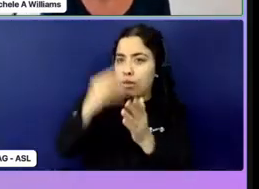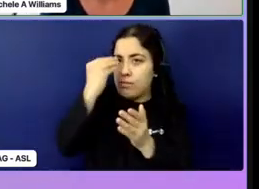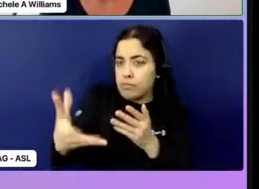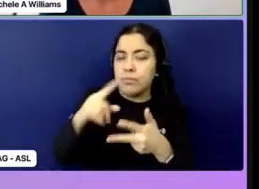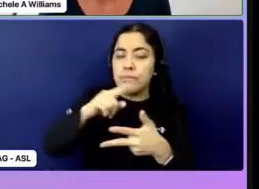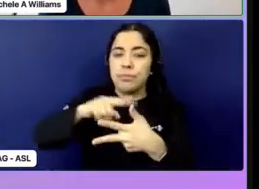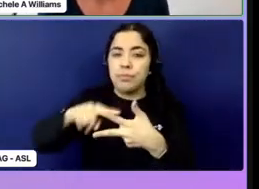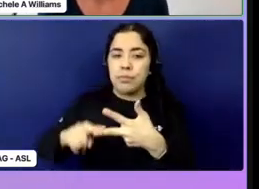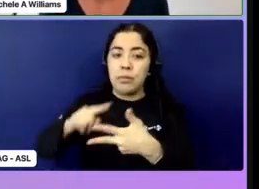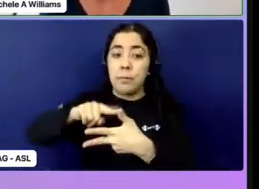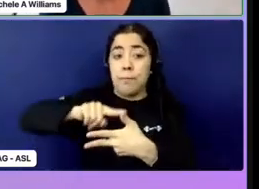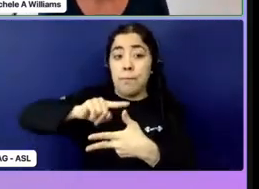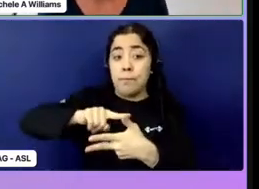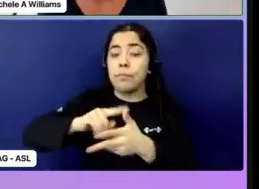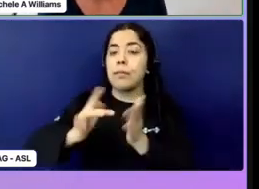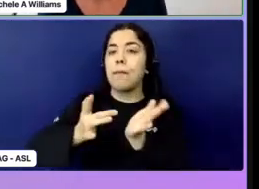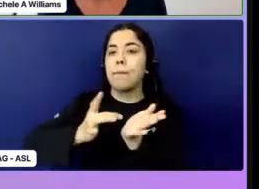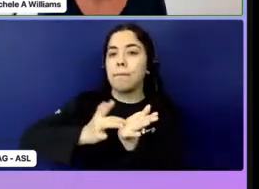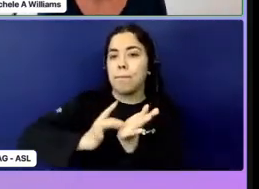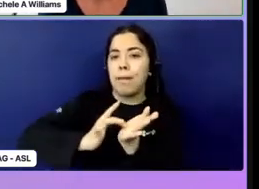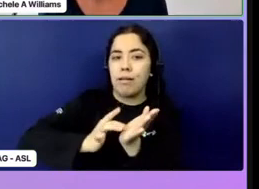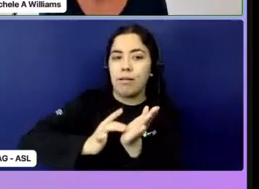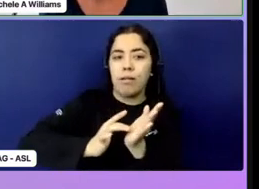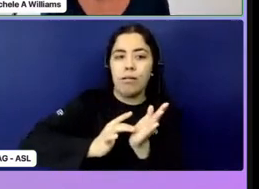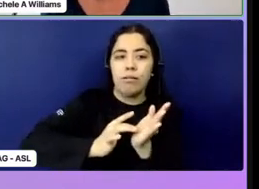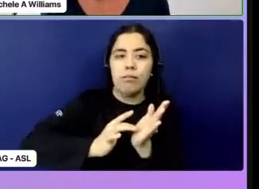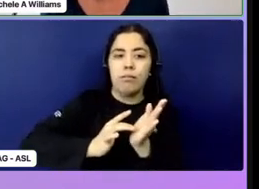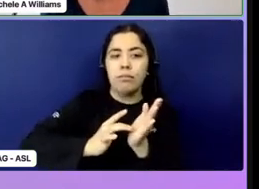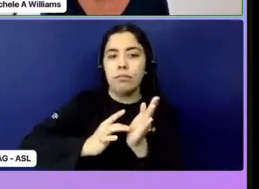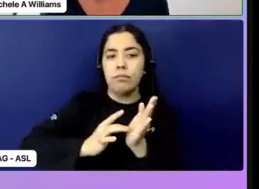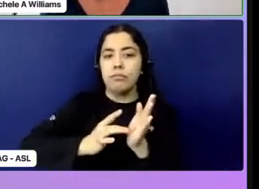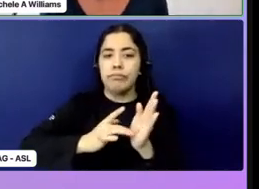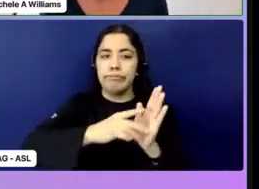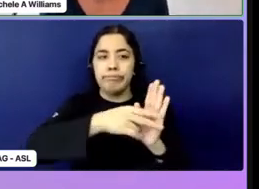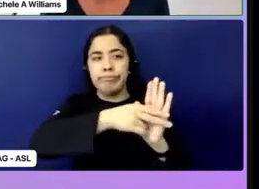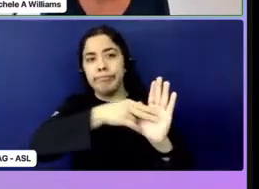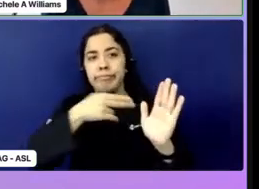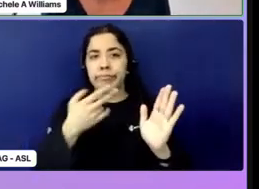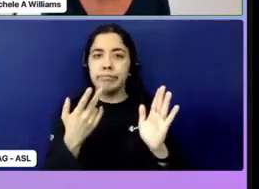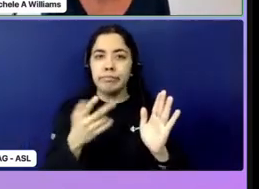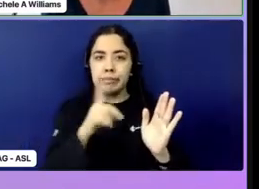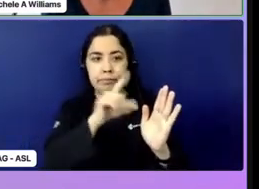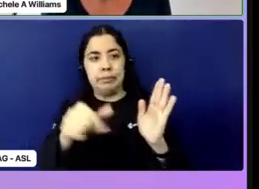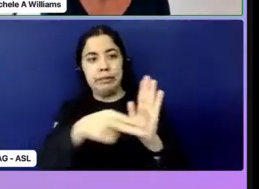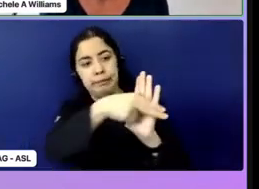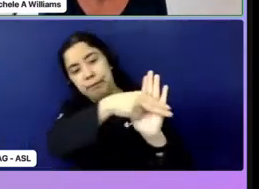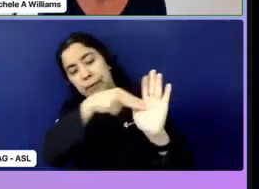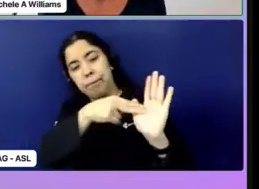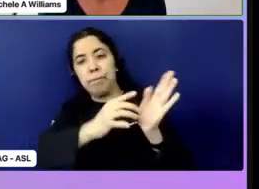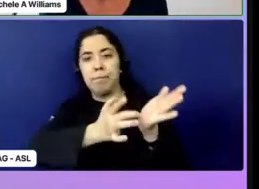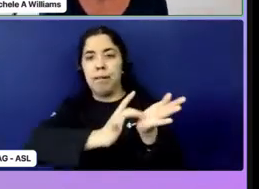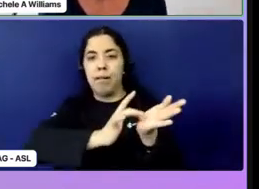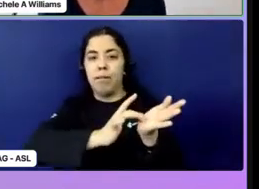discussed as of today, but in particular there are three that are key to recognize. The first is the medical model, and I try to distill them down